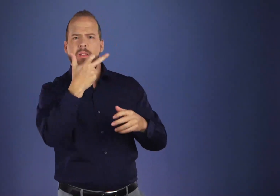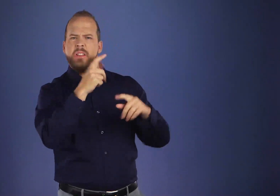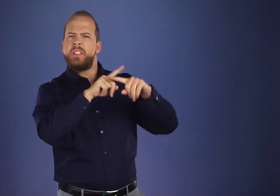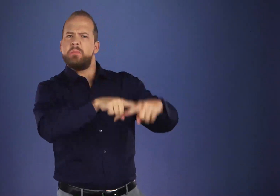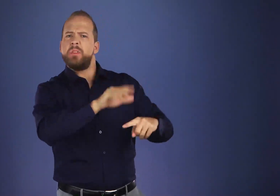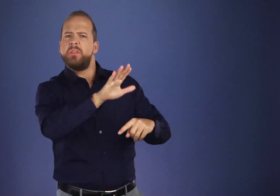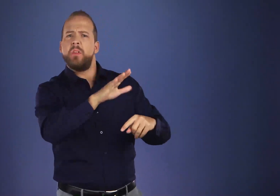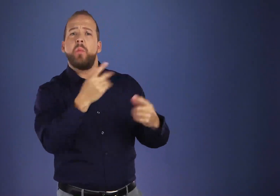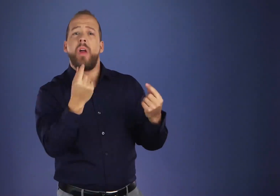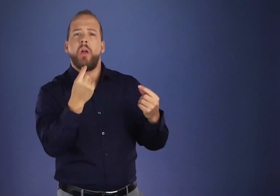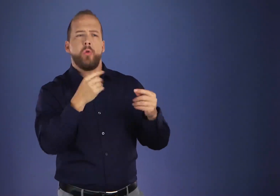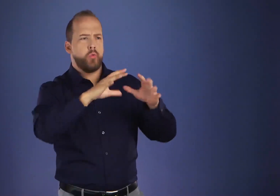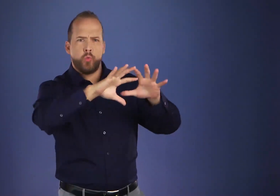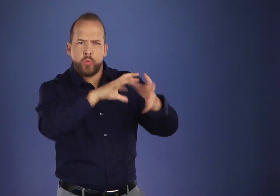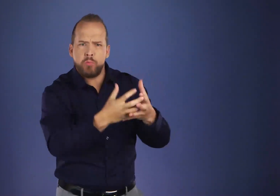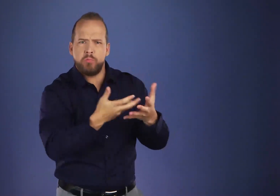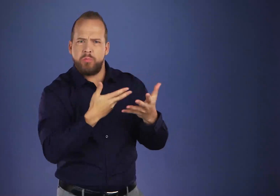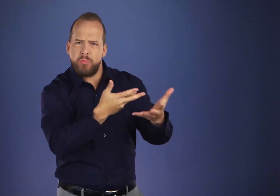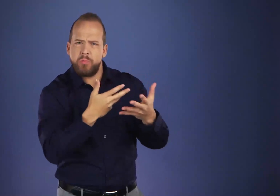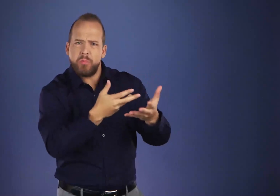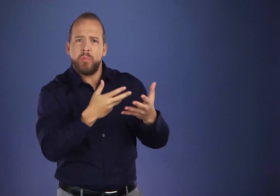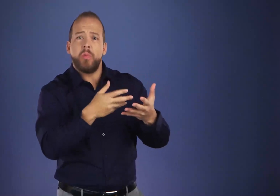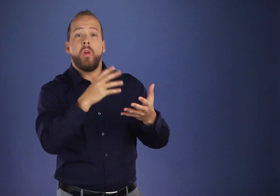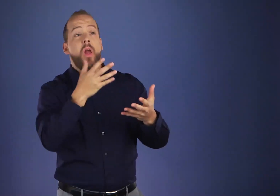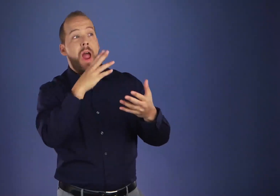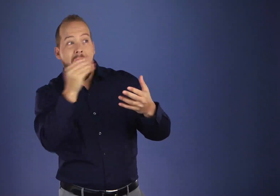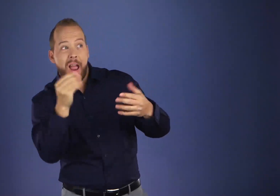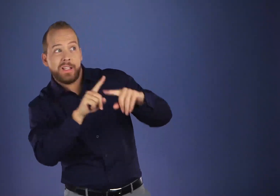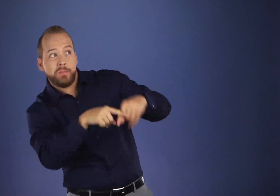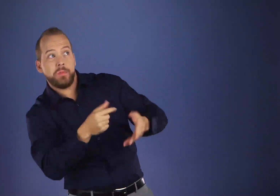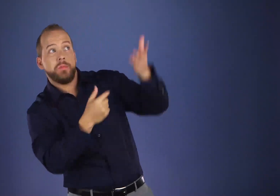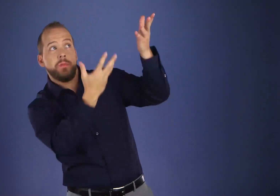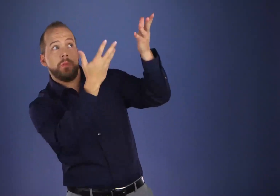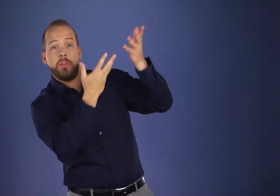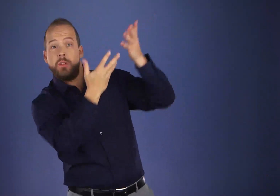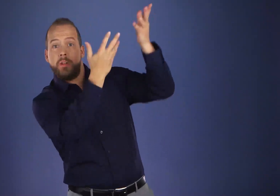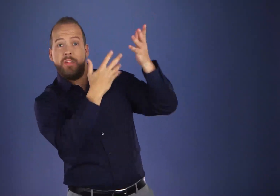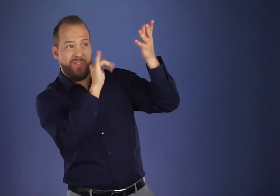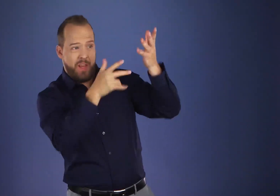But dependence upon an A.A. group or upon a Higher Power